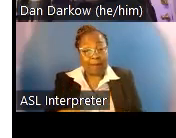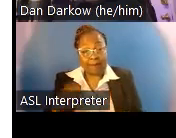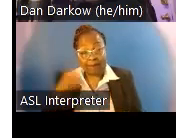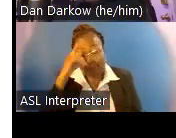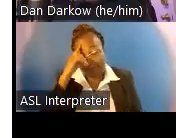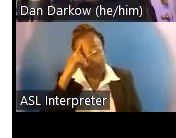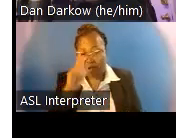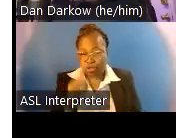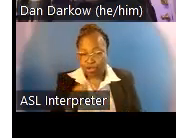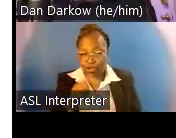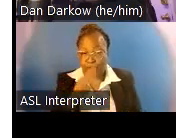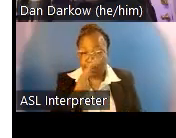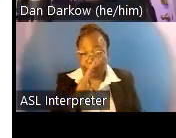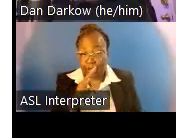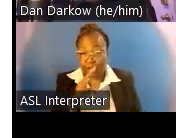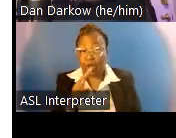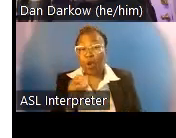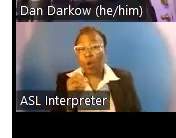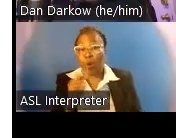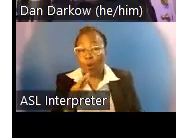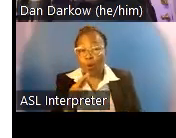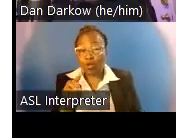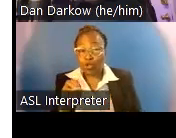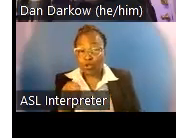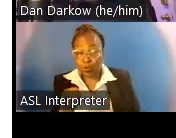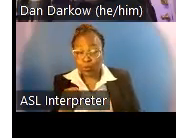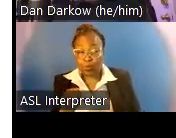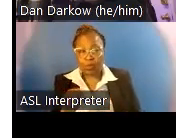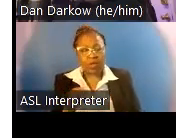Briefly describe your lived experience with disability,